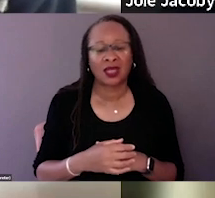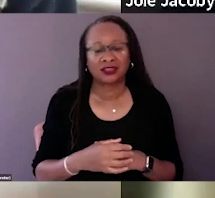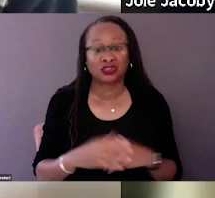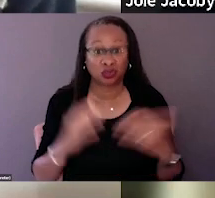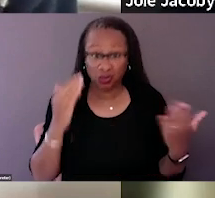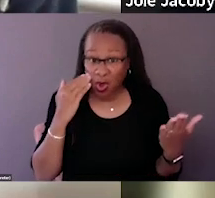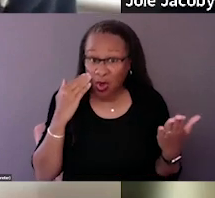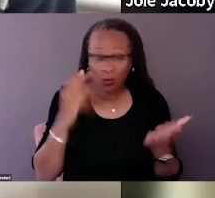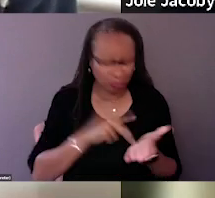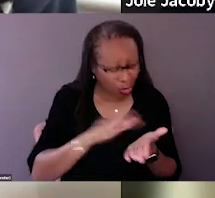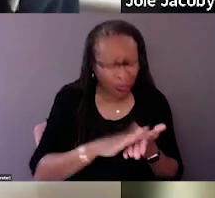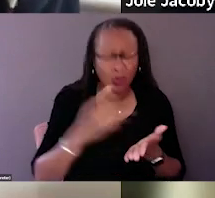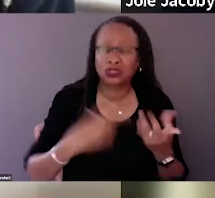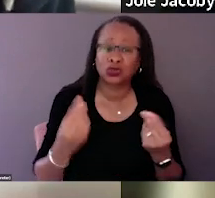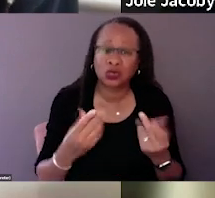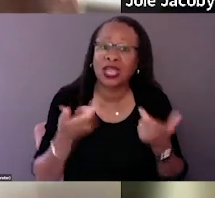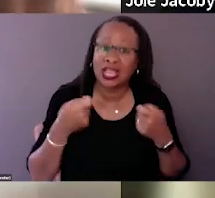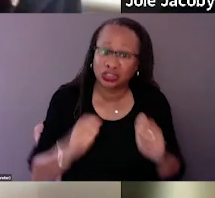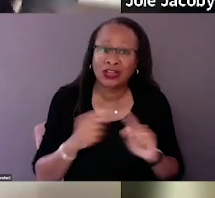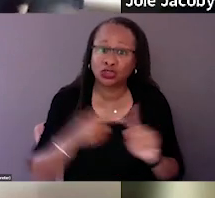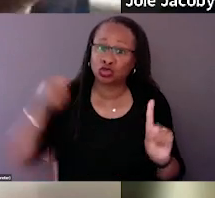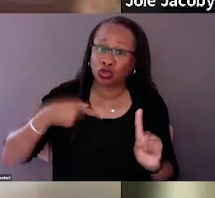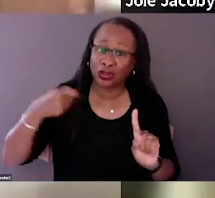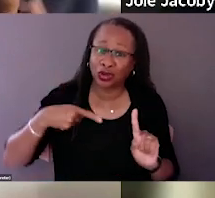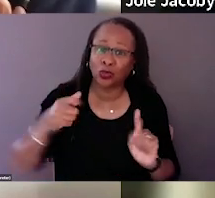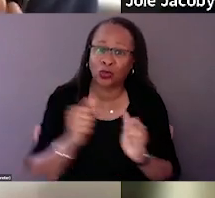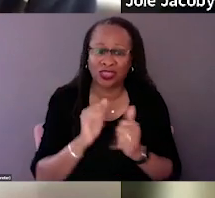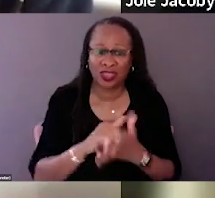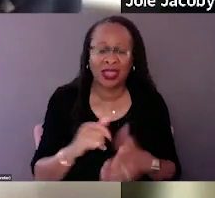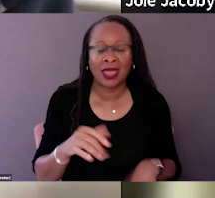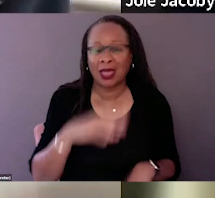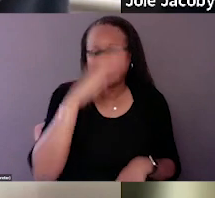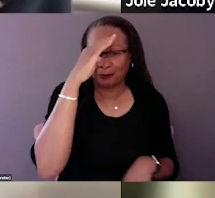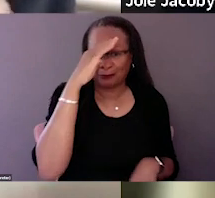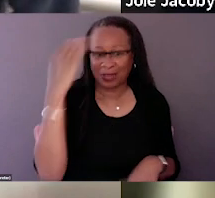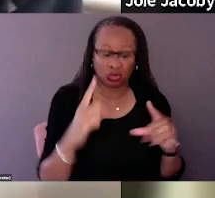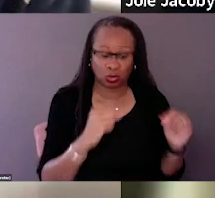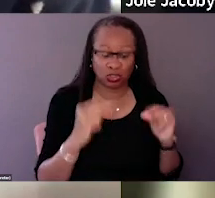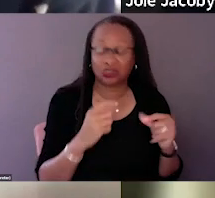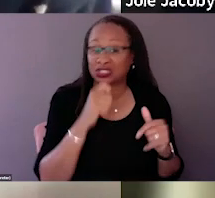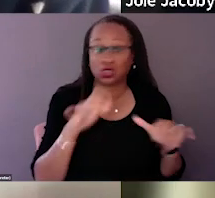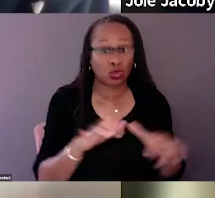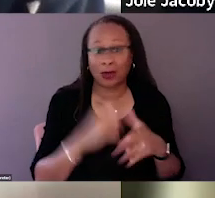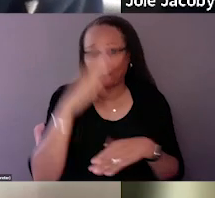and what she was actually trying to trigger. But then, Black Twitter does what Black Twitter does, and what Black culture does, which is okay, but we're gonna call that out,